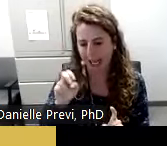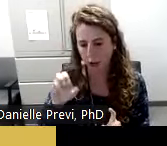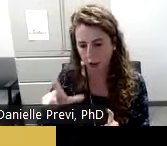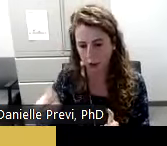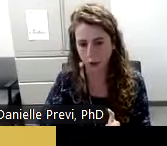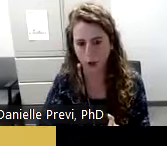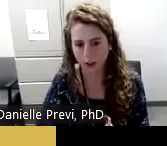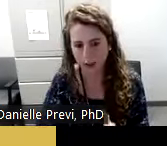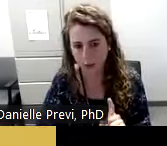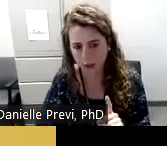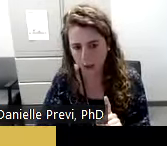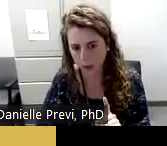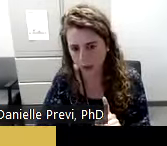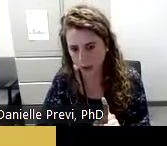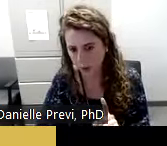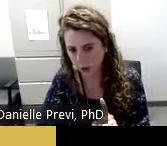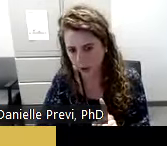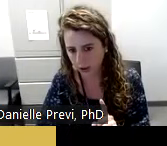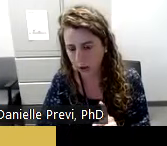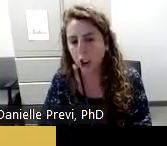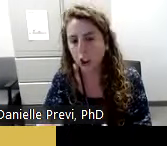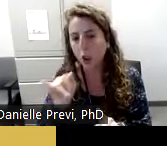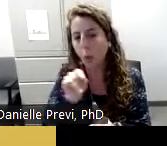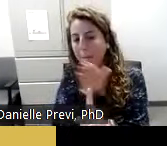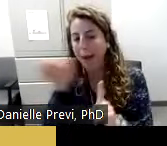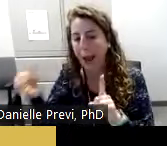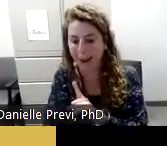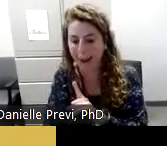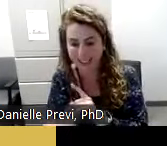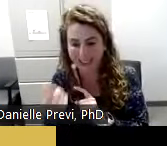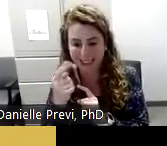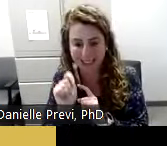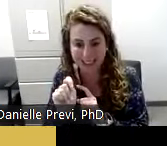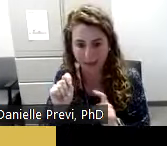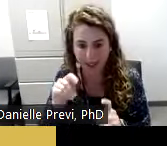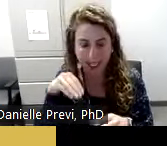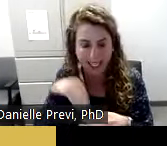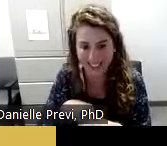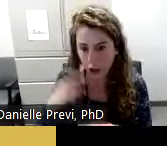So the coil itself has 22 channels, you might be able to see them here. And essentially,